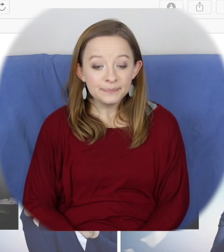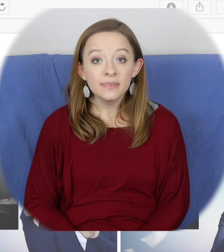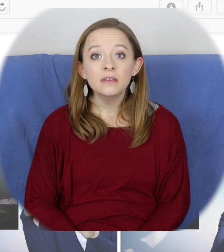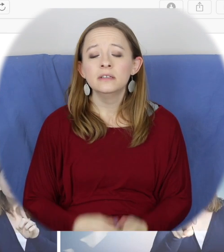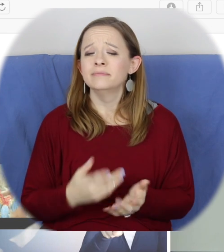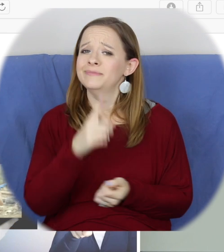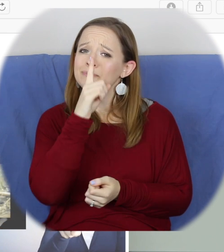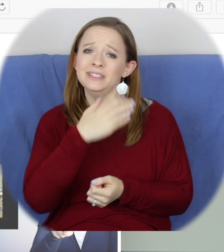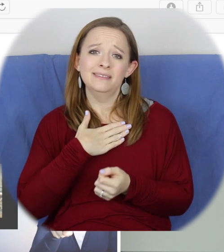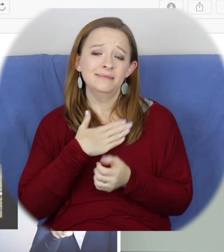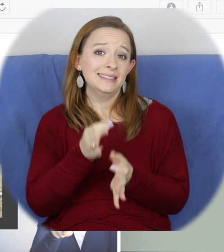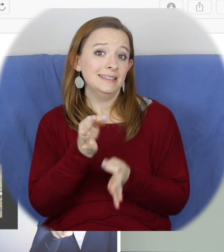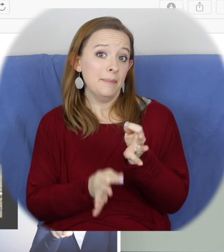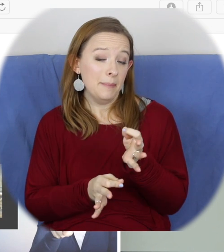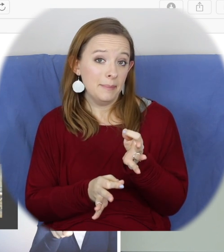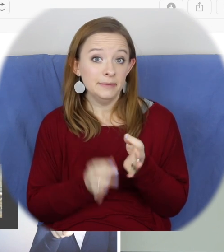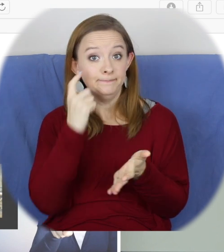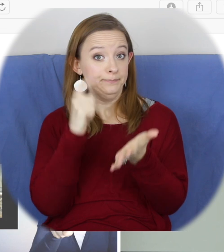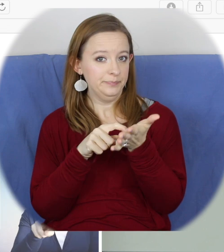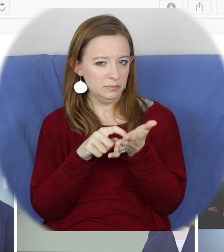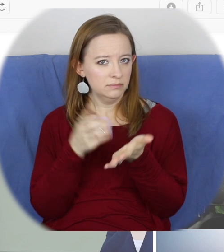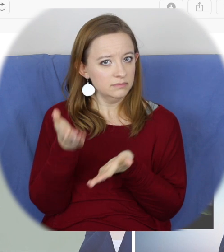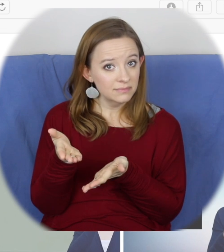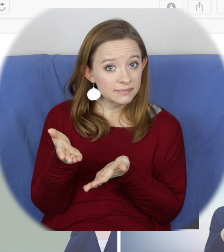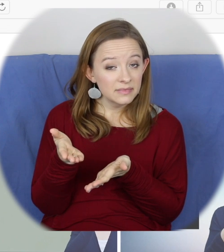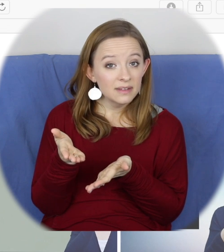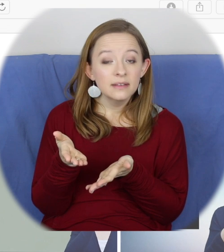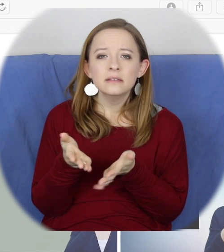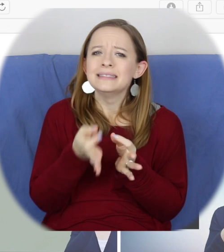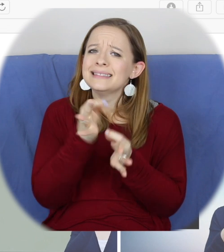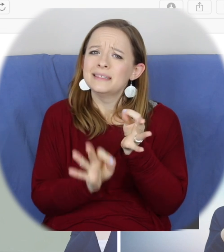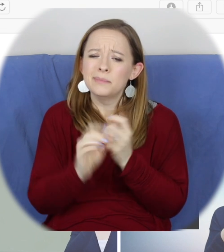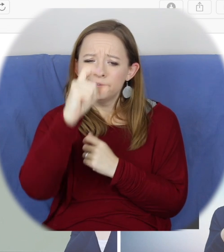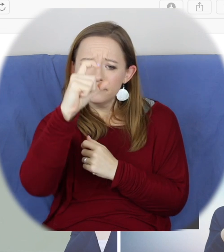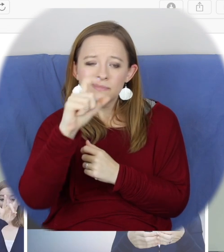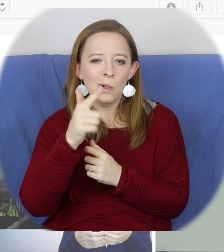So I kept it really simple. As you can see I just have a simple little logo here.